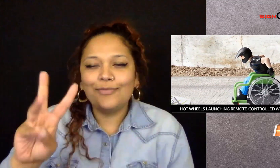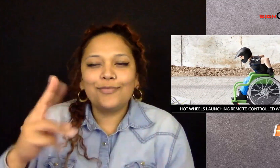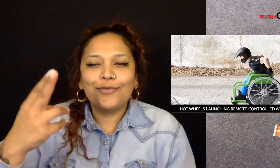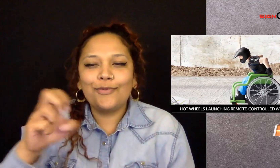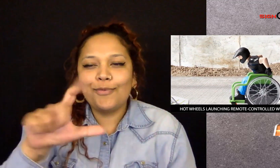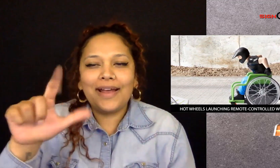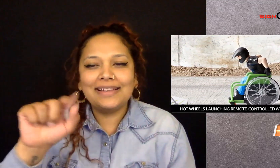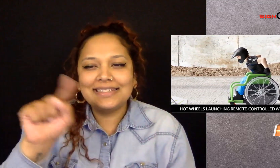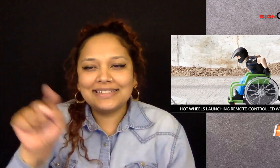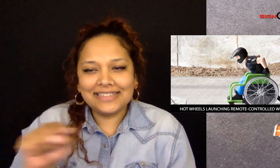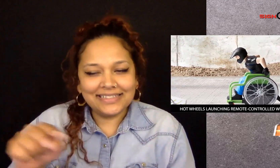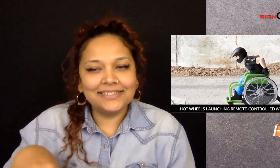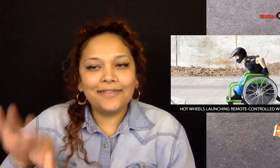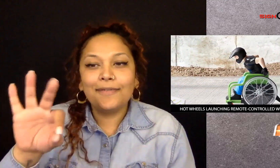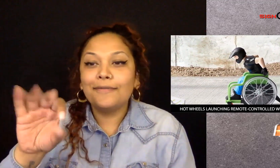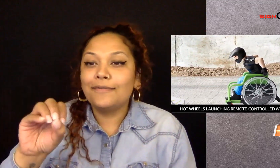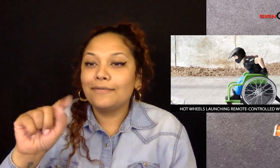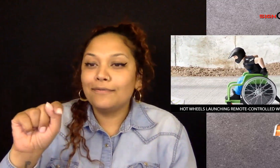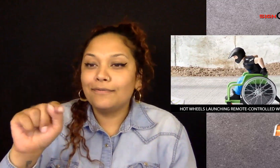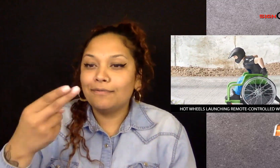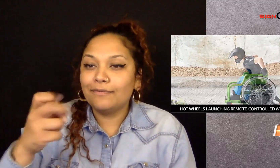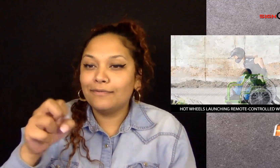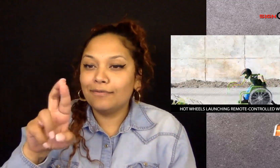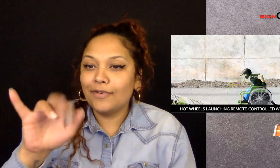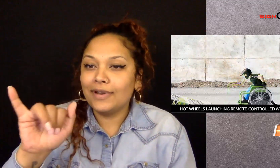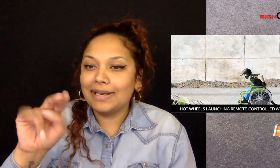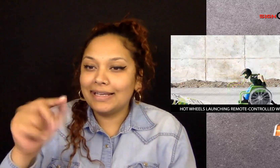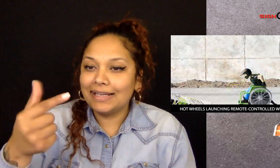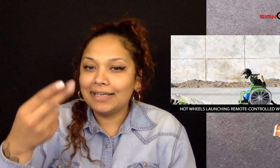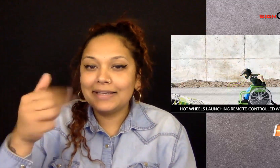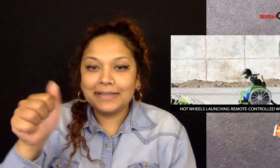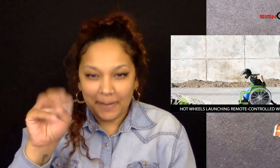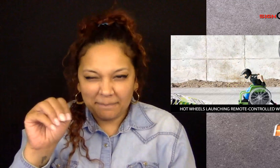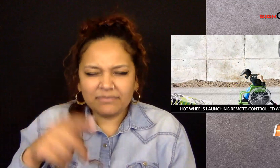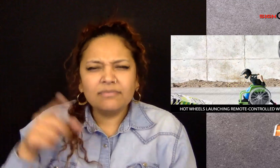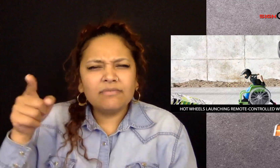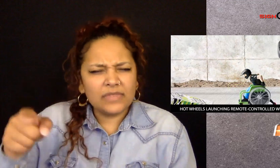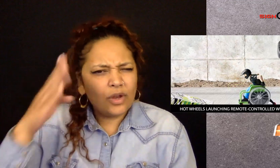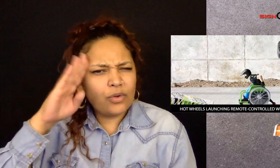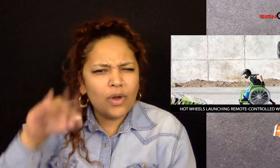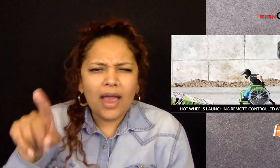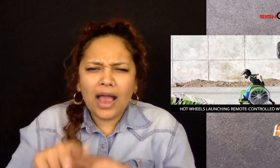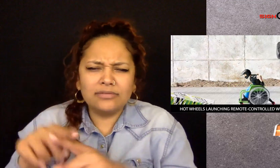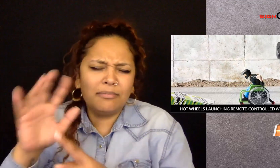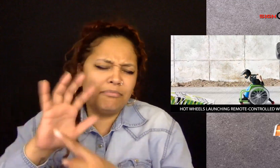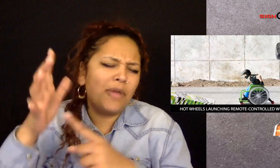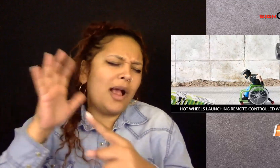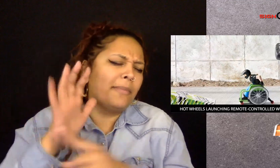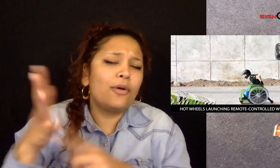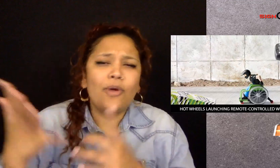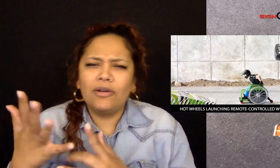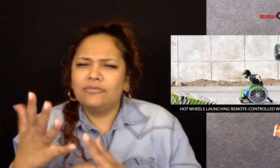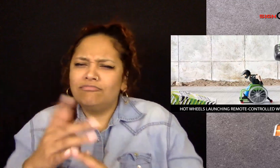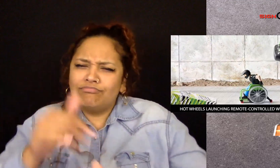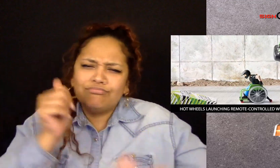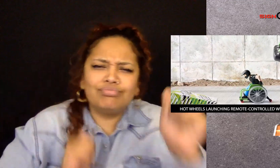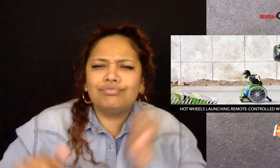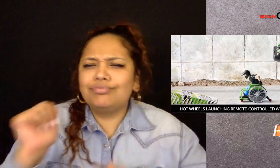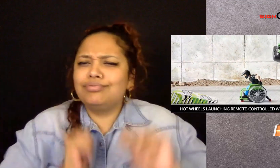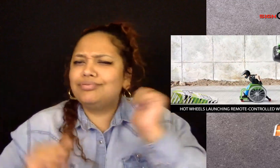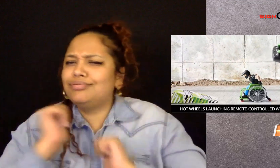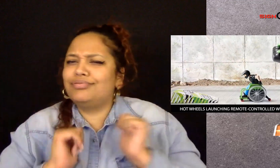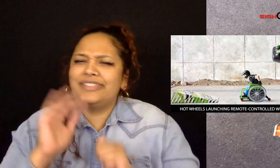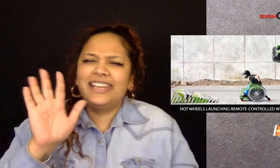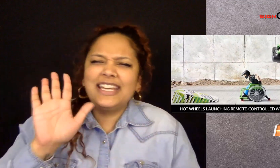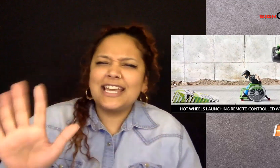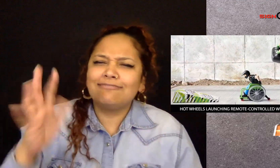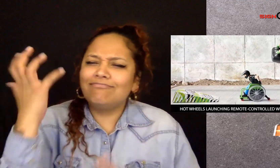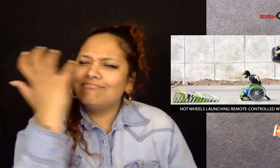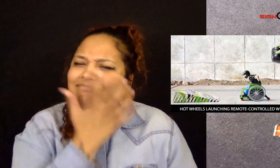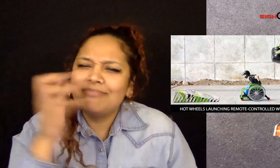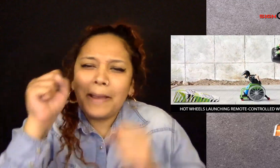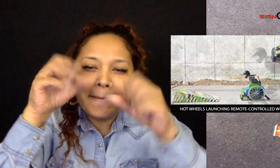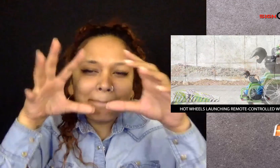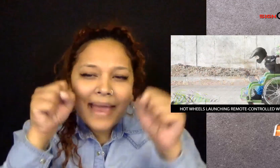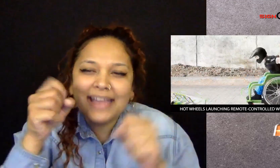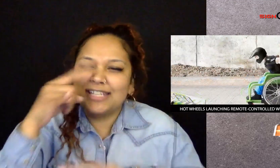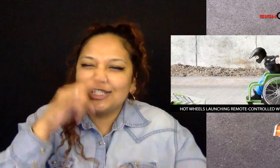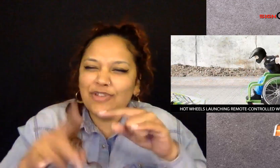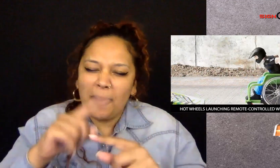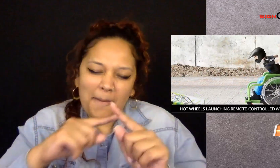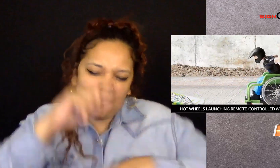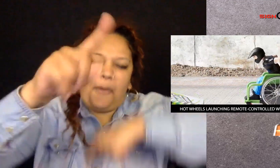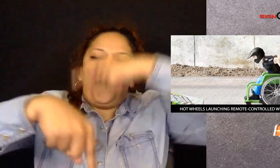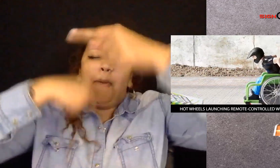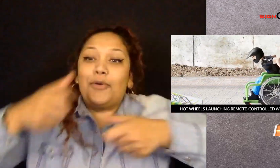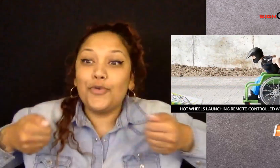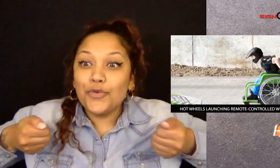athlete Aaron wheelz Fotheringham he's known for performing elaborate tricks and backflips